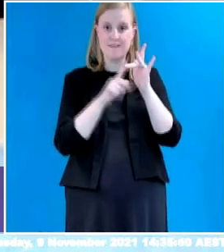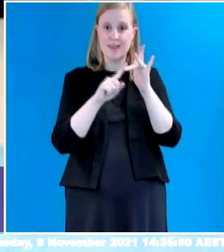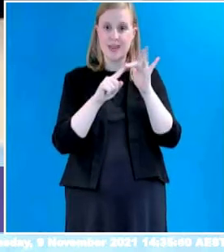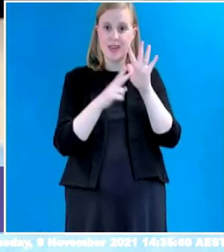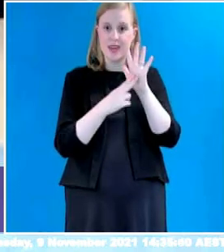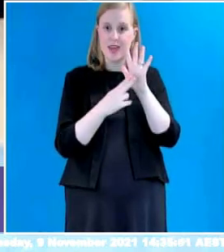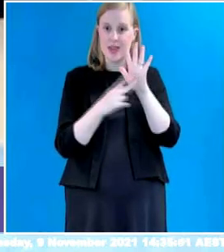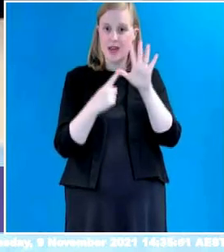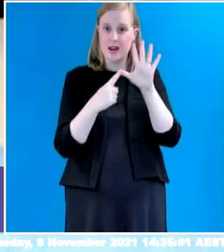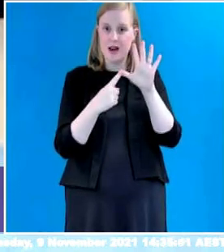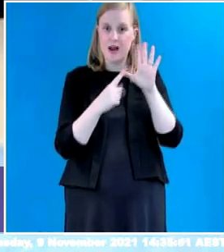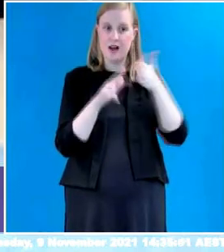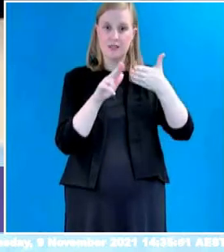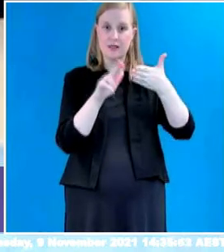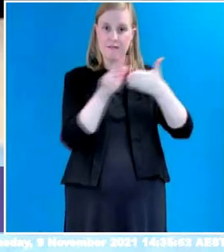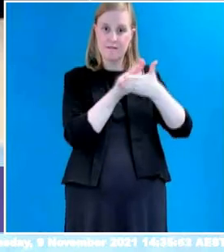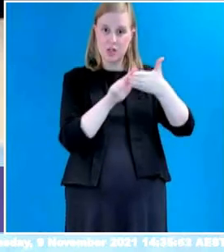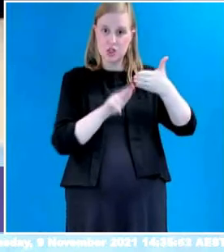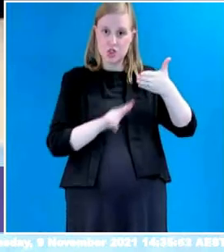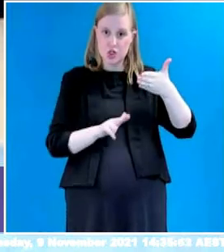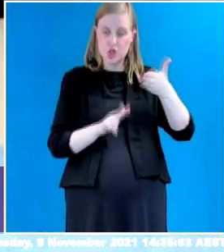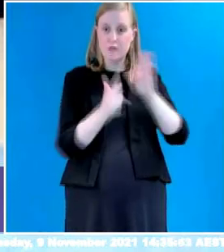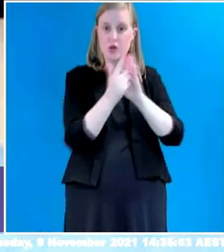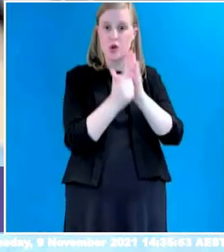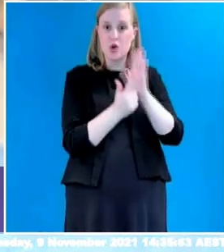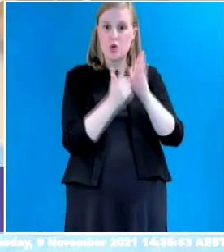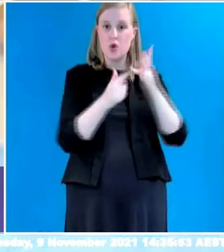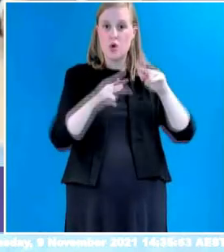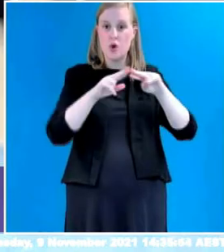I think, Andrew, do you want to ---